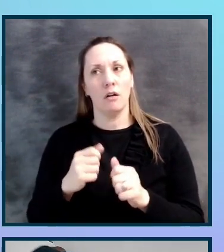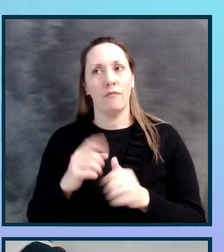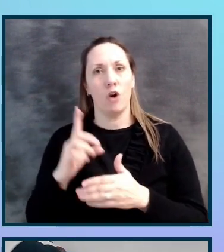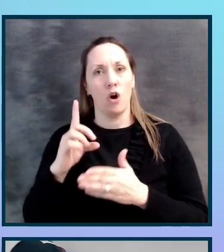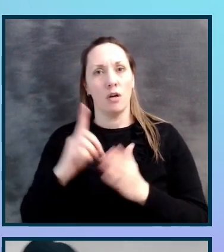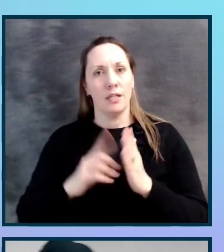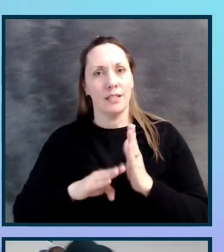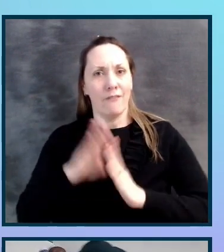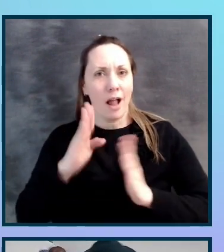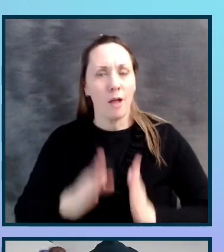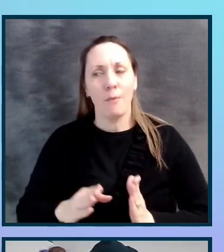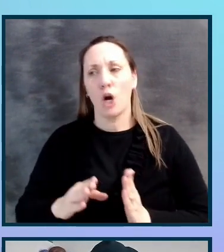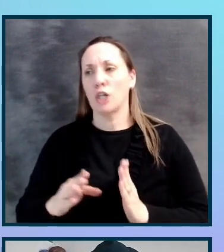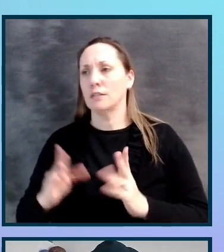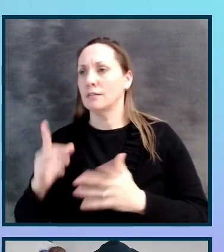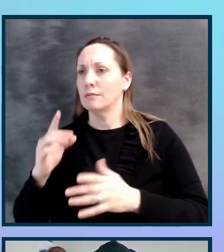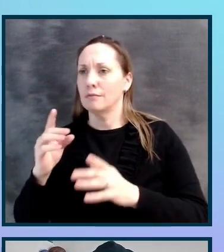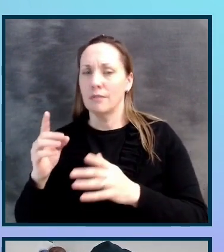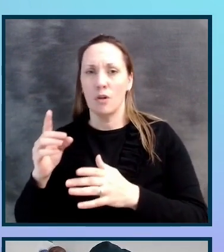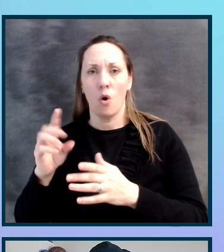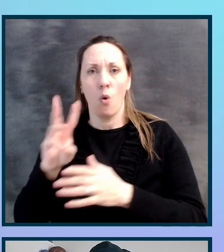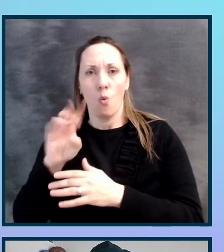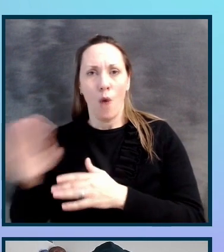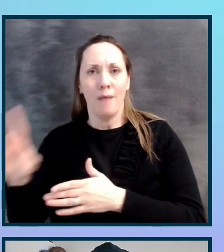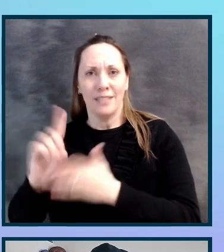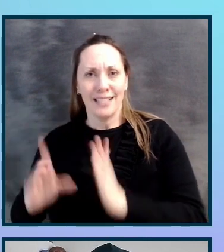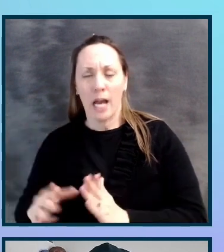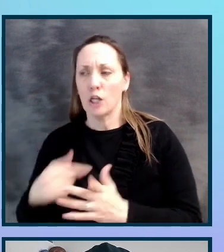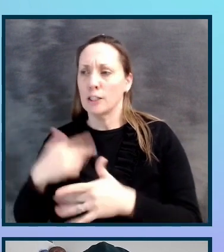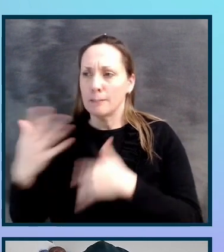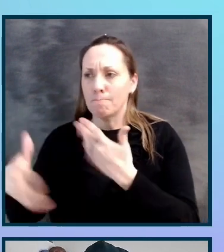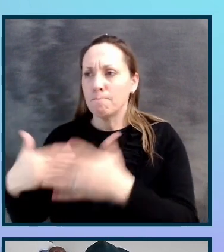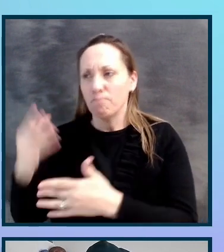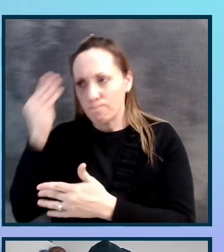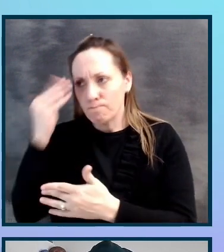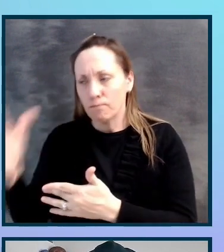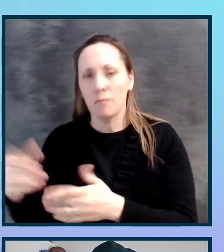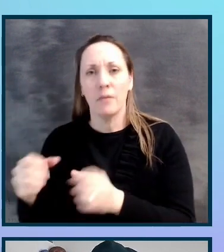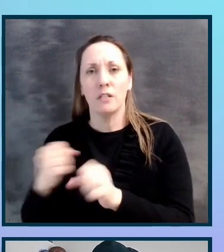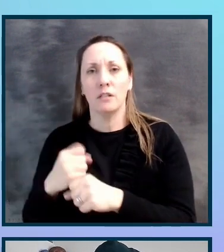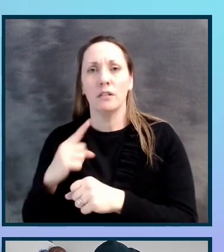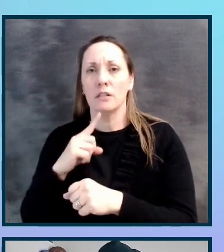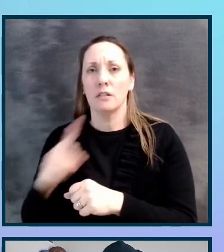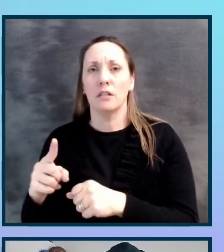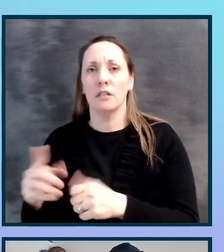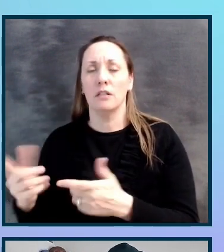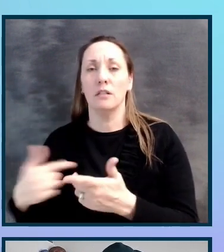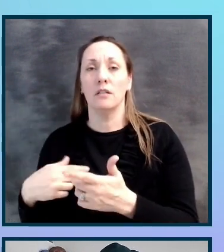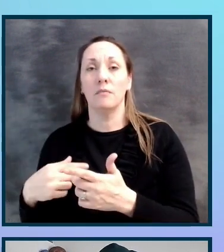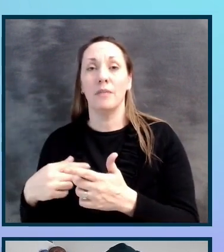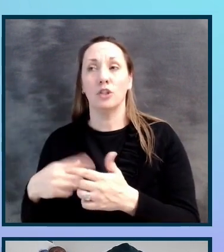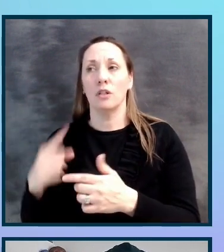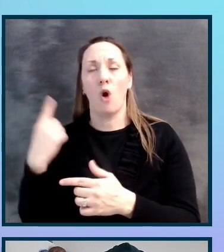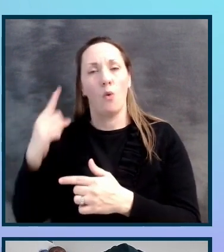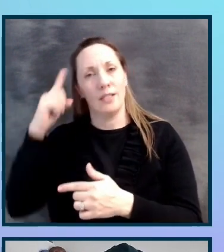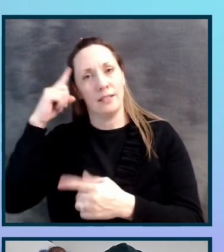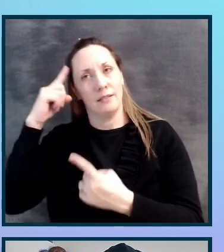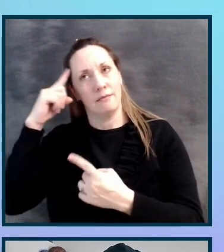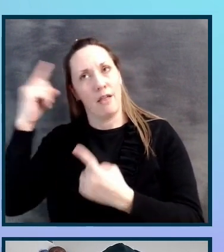Scrum Masters, right? Where yes, if priorities change, it's not completely forgotten. I'm still building my content, still building a foundation for the future.